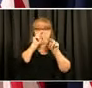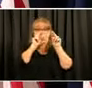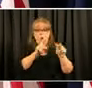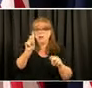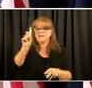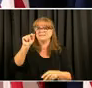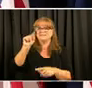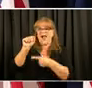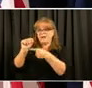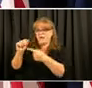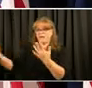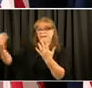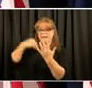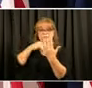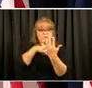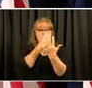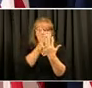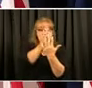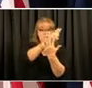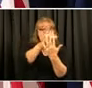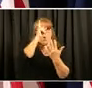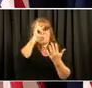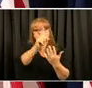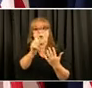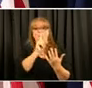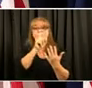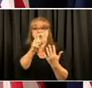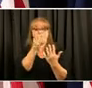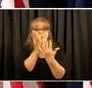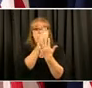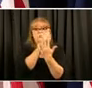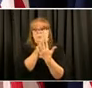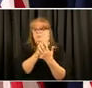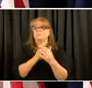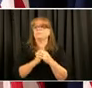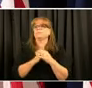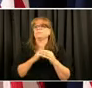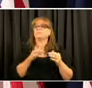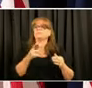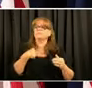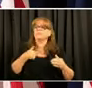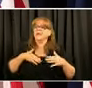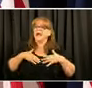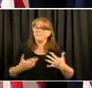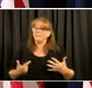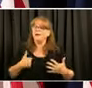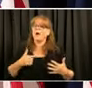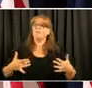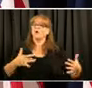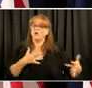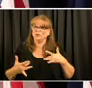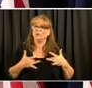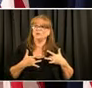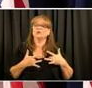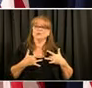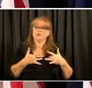uh in fact we're worried about the increase in positivity rates we've seen and what one way to drive down positivity rates is to have more testing